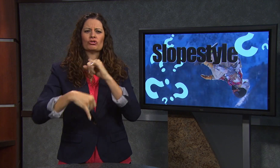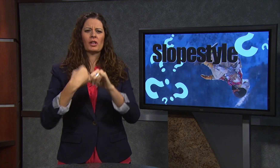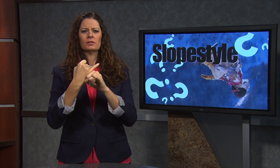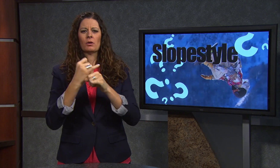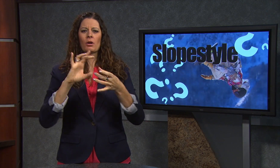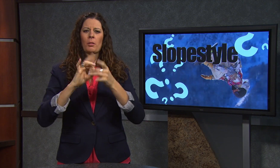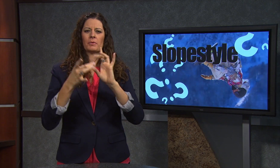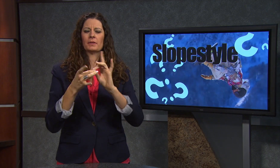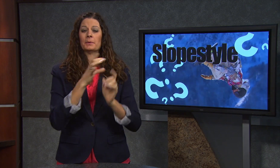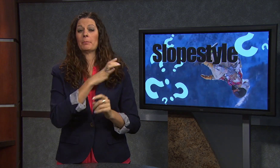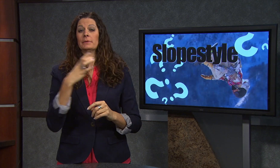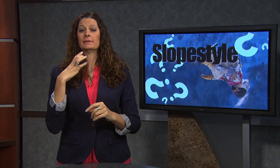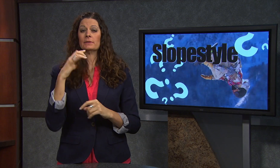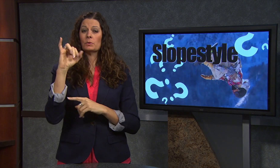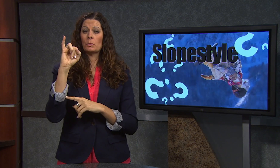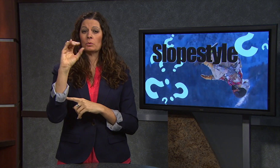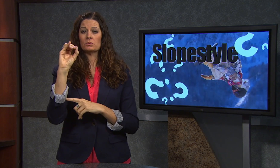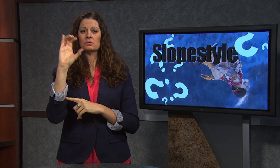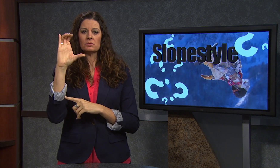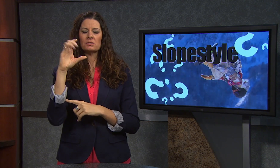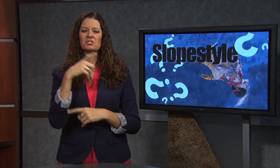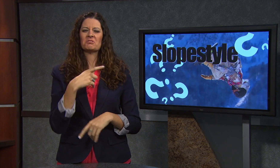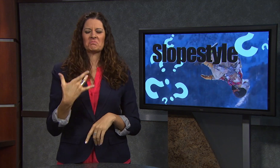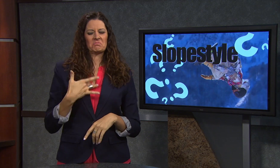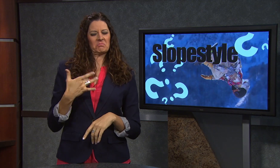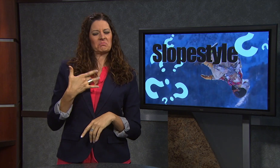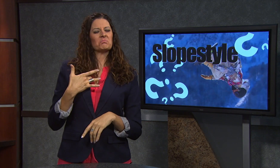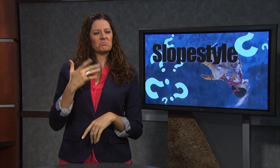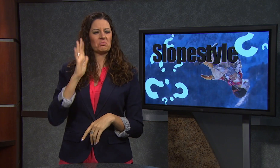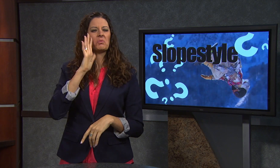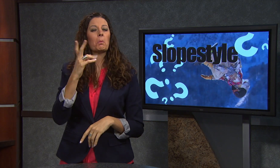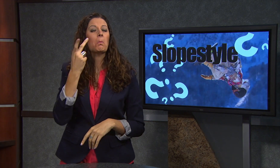THE MEDICAL AND SCIENTIFIC DEPARTMENT FOR THE INTERNATIONAL OLYMPIC COMMITTEE SAYS HE